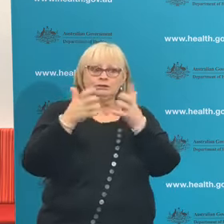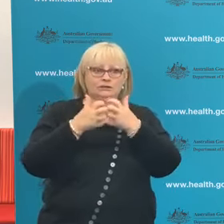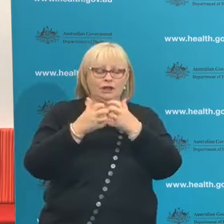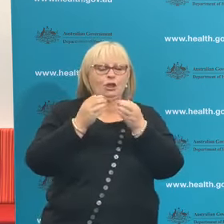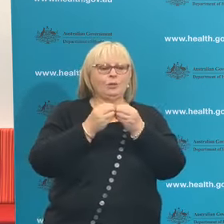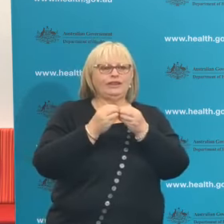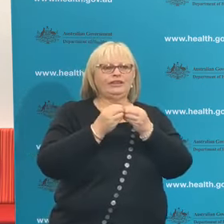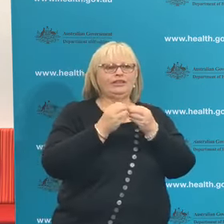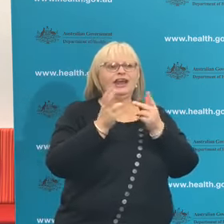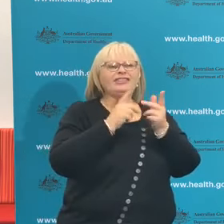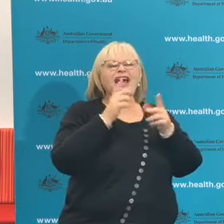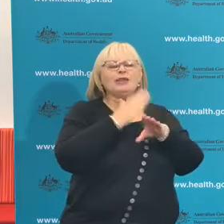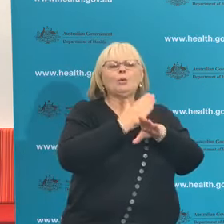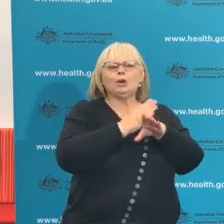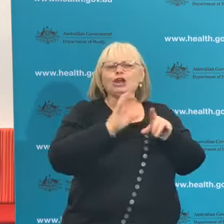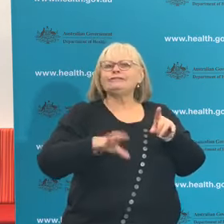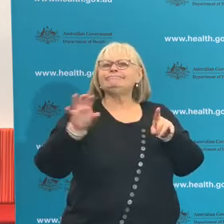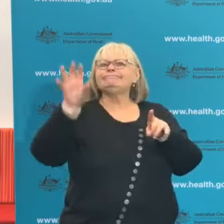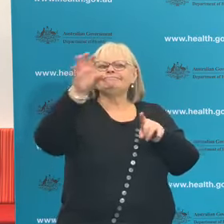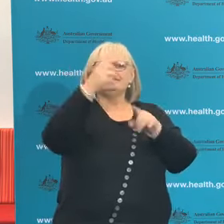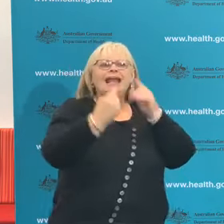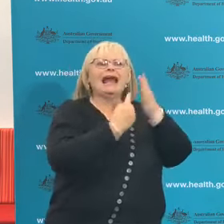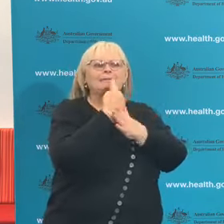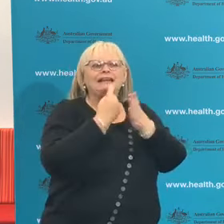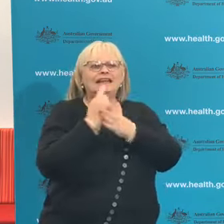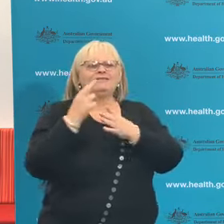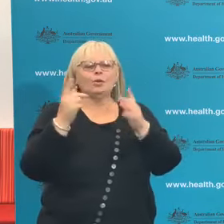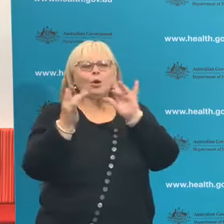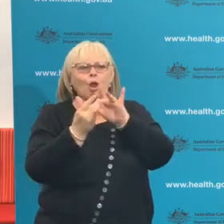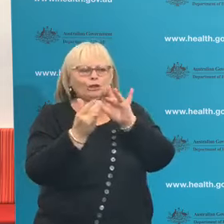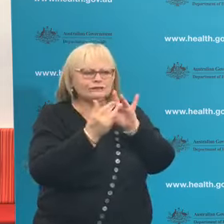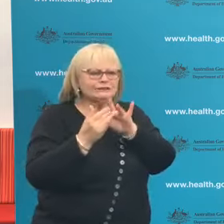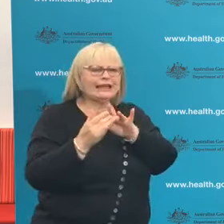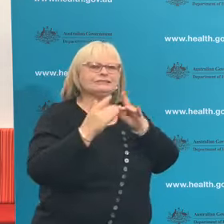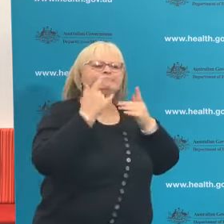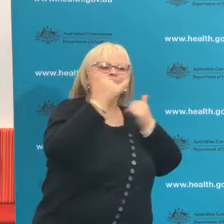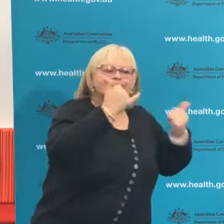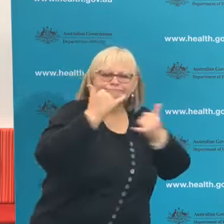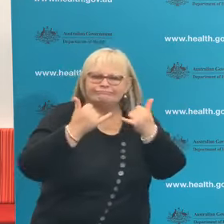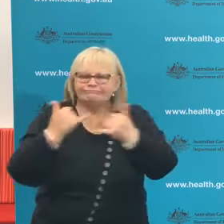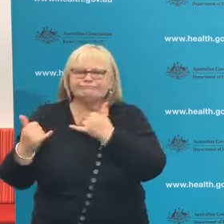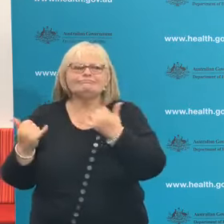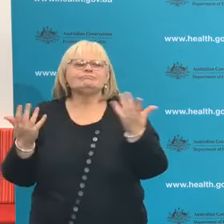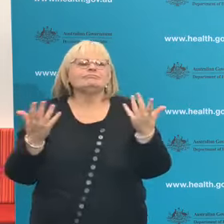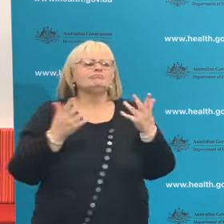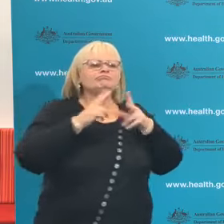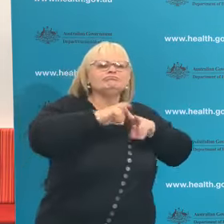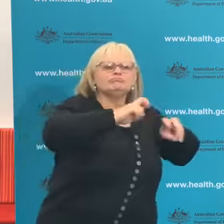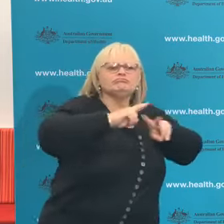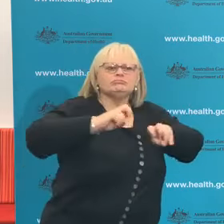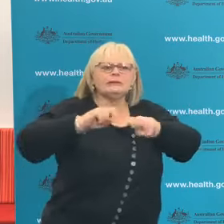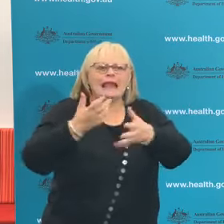Territories are doing. Are you able to speak to what capacity is there, I know it's done at a state level